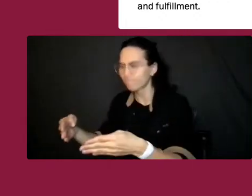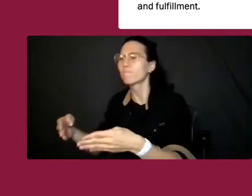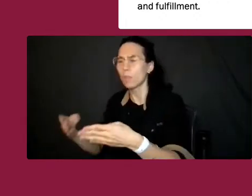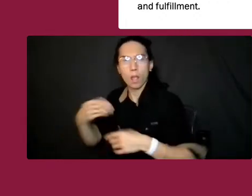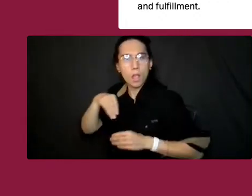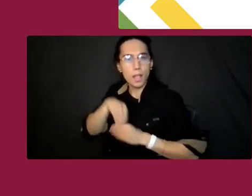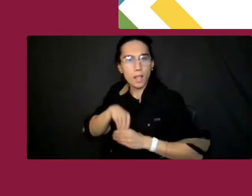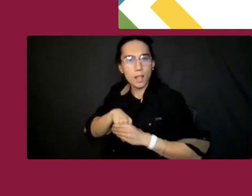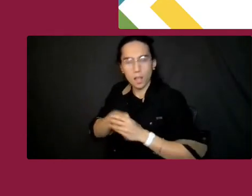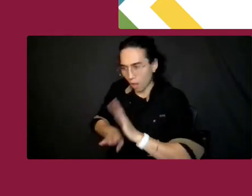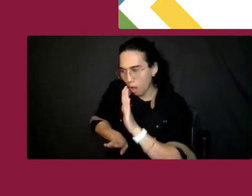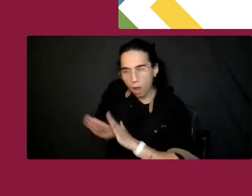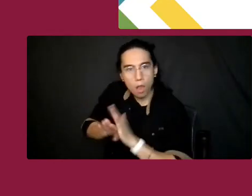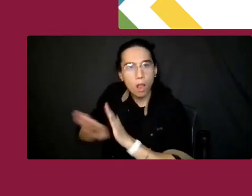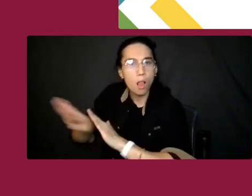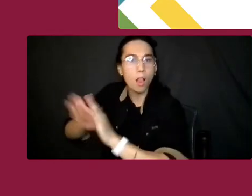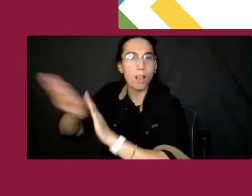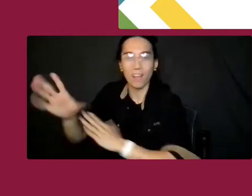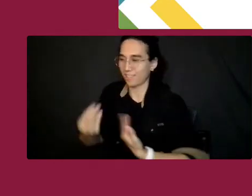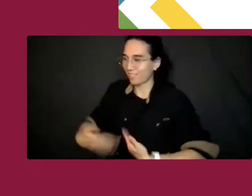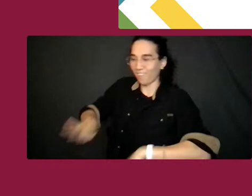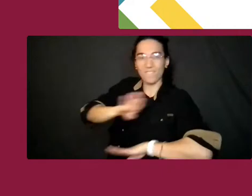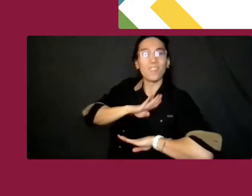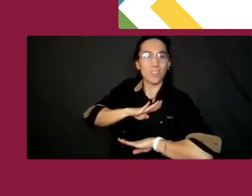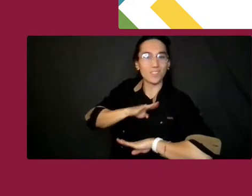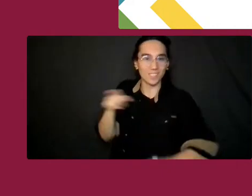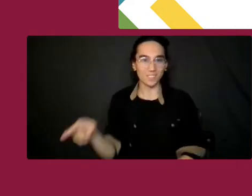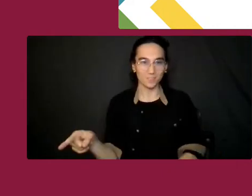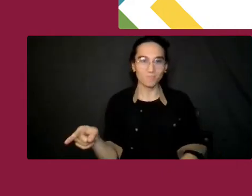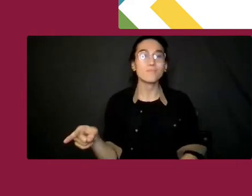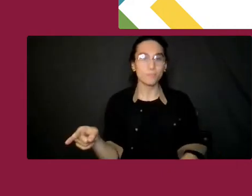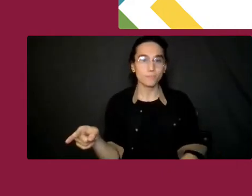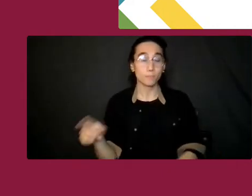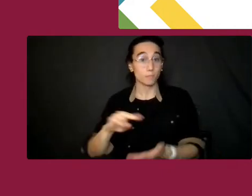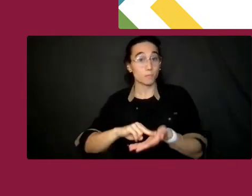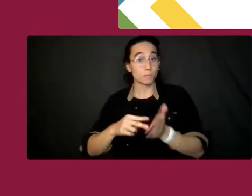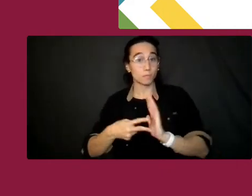And also, we can help our students to choose majors and careers in